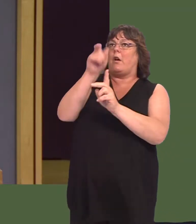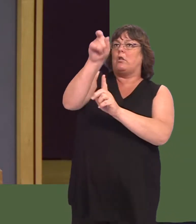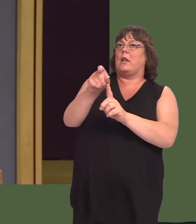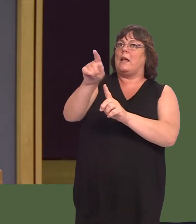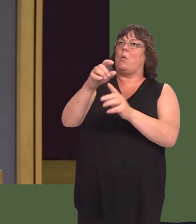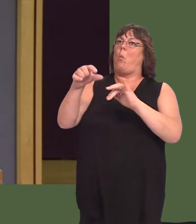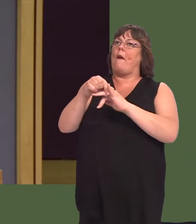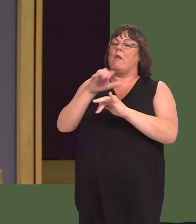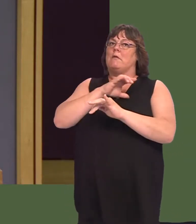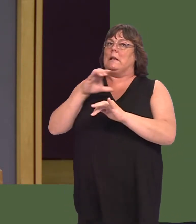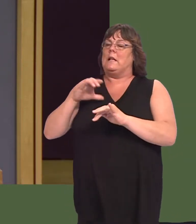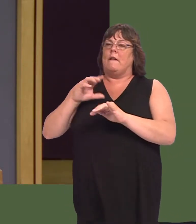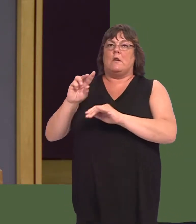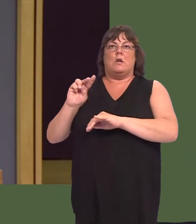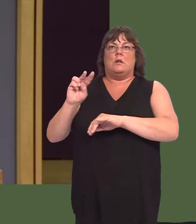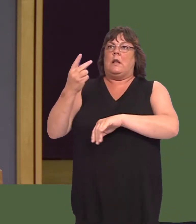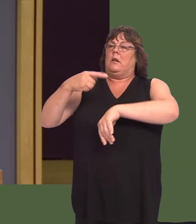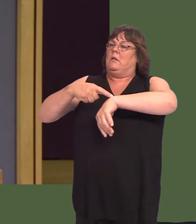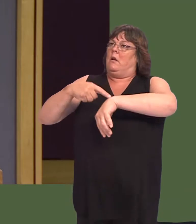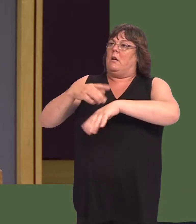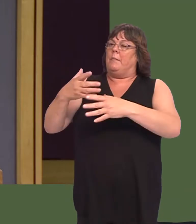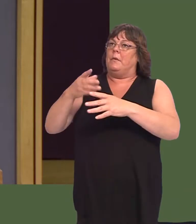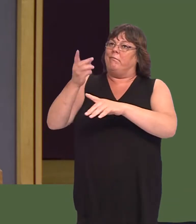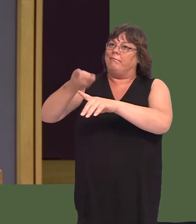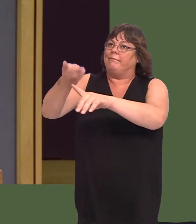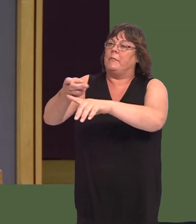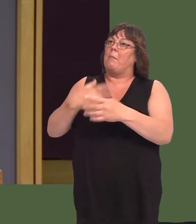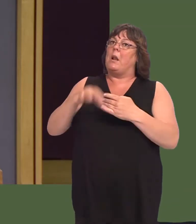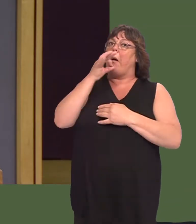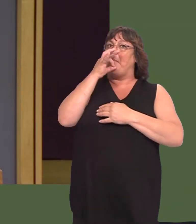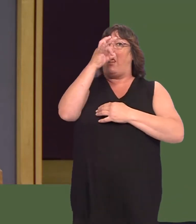wife is battling cancer for the second time and has had her application for treatment